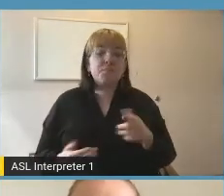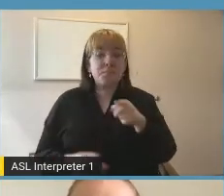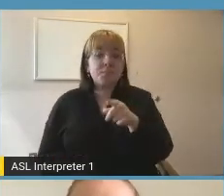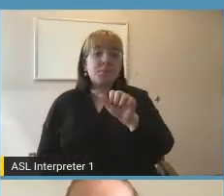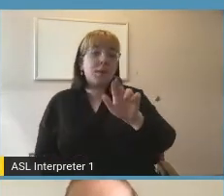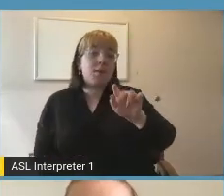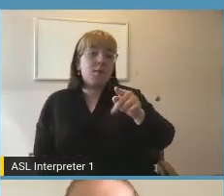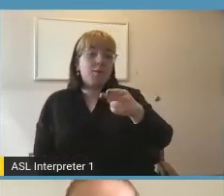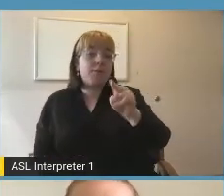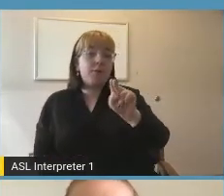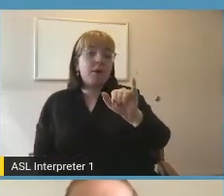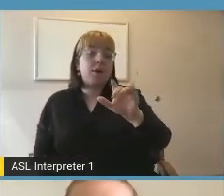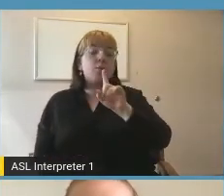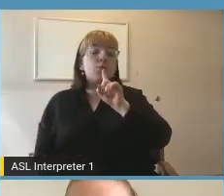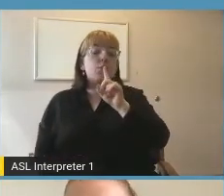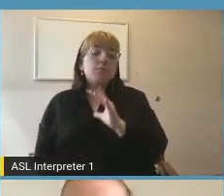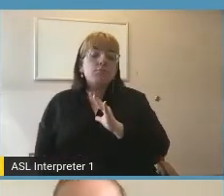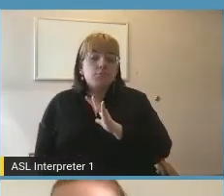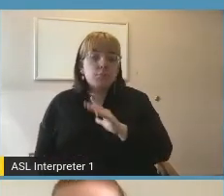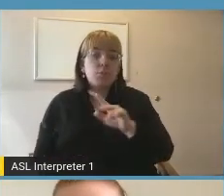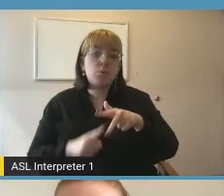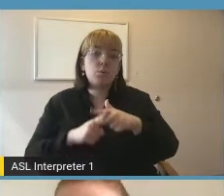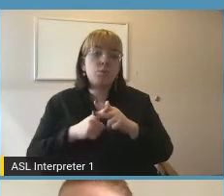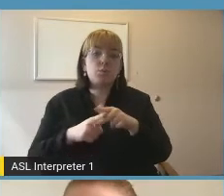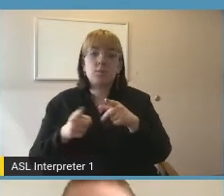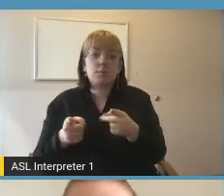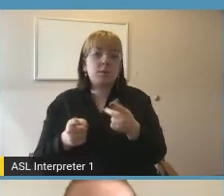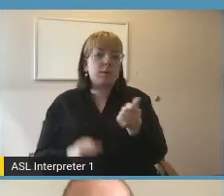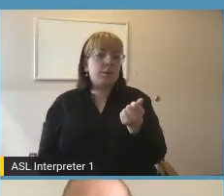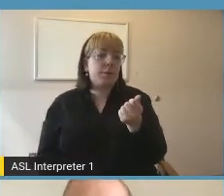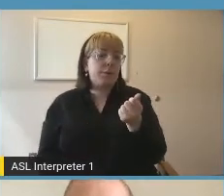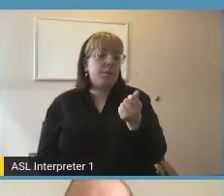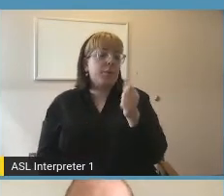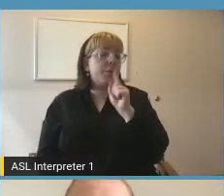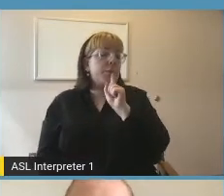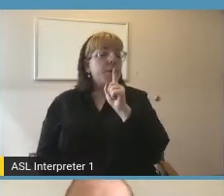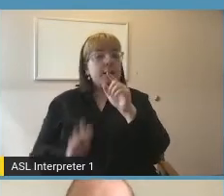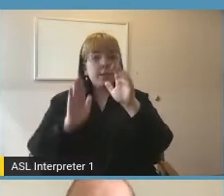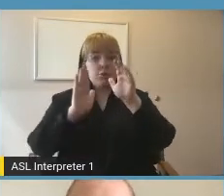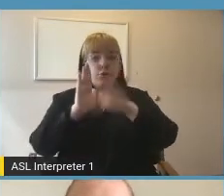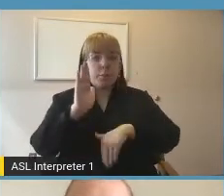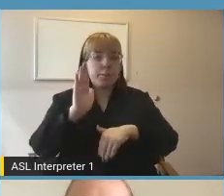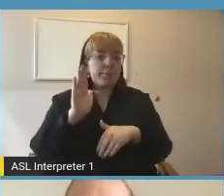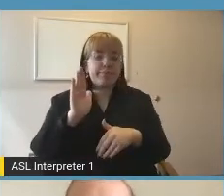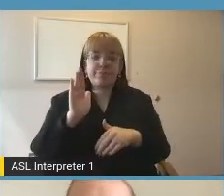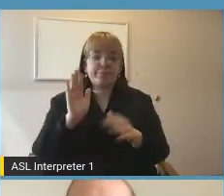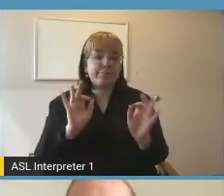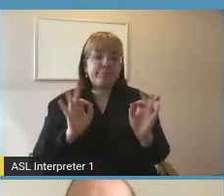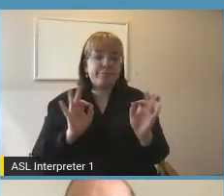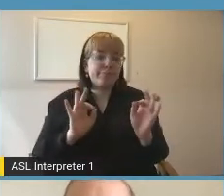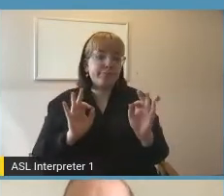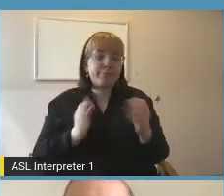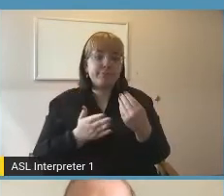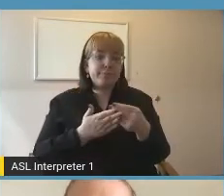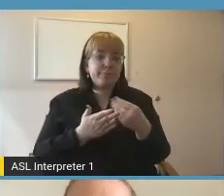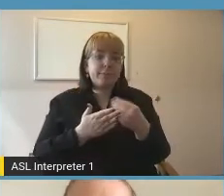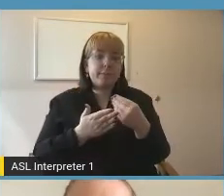The pricing is again pennies. It is a really tiny amount of money and this will help you